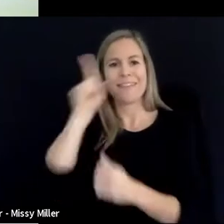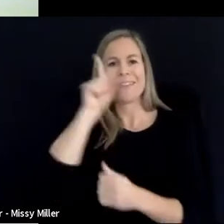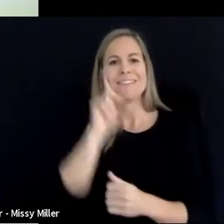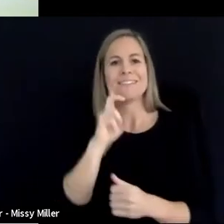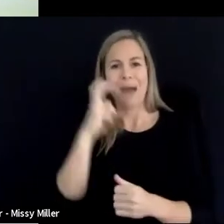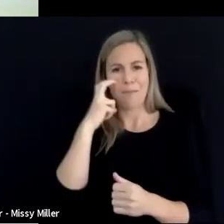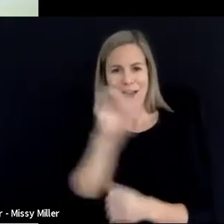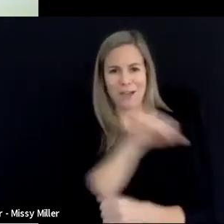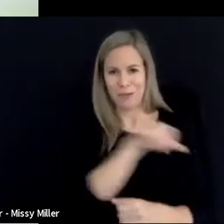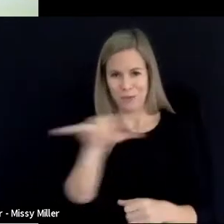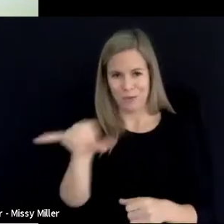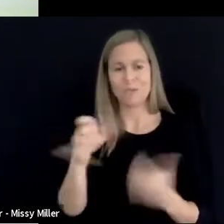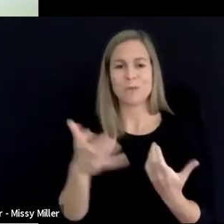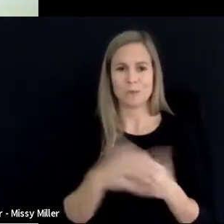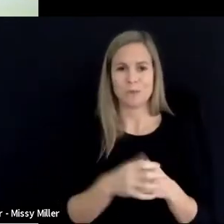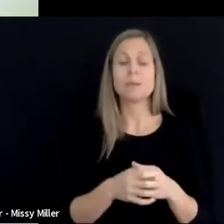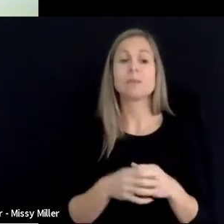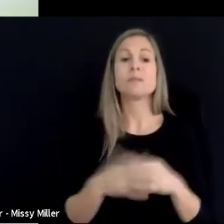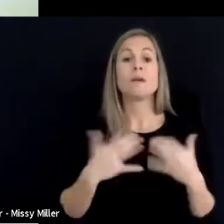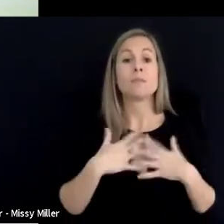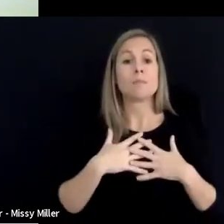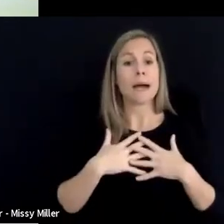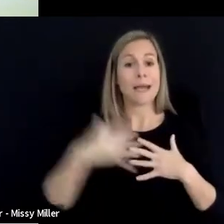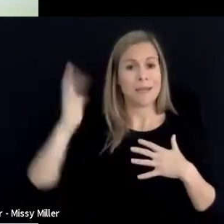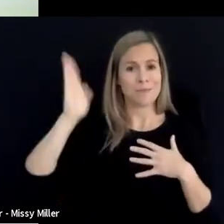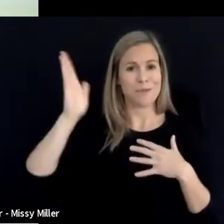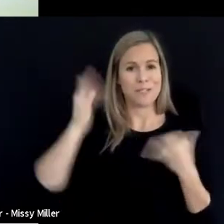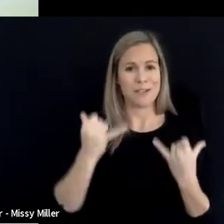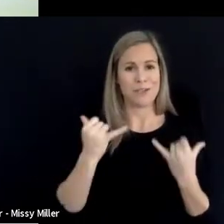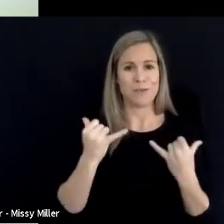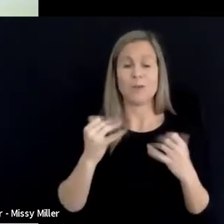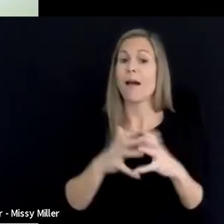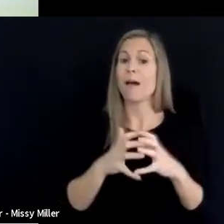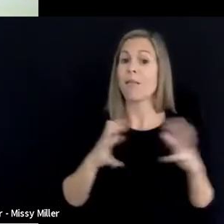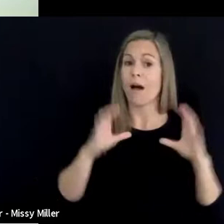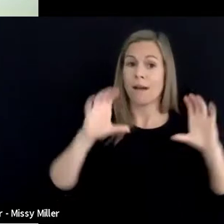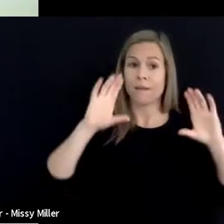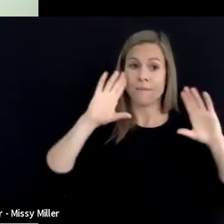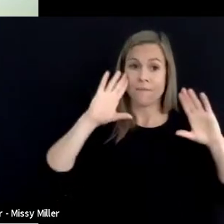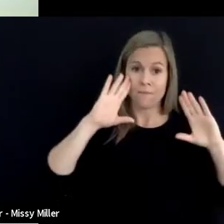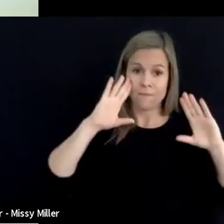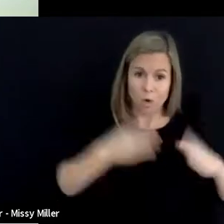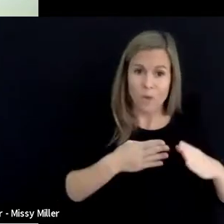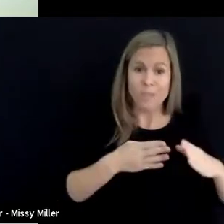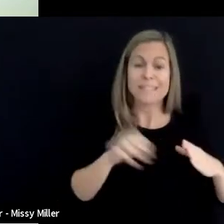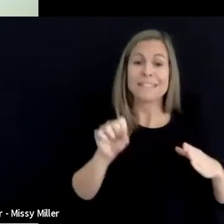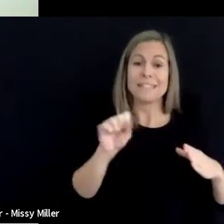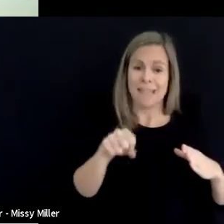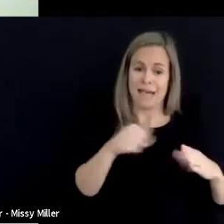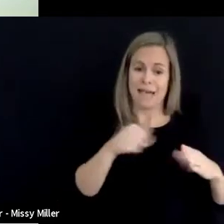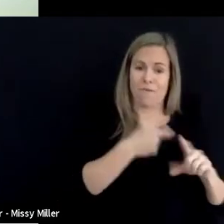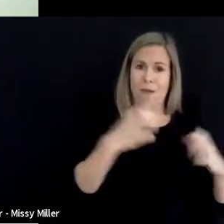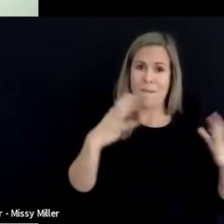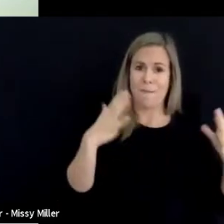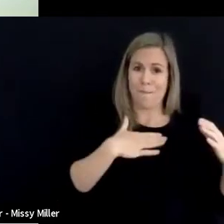So the presentation today, well, a lot of my focus is on, it comes out of my charge experiences.